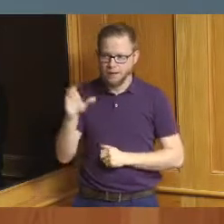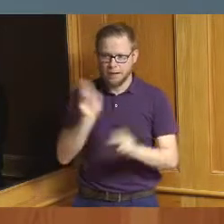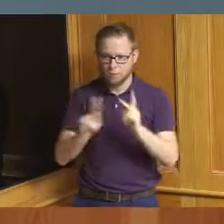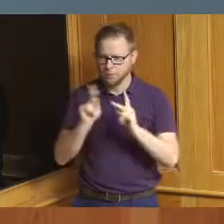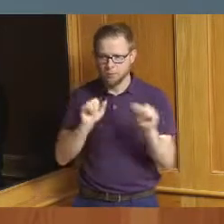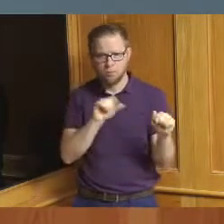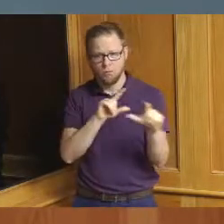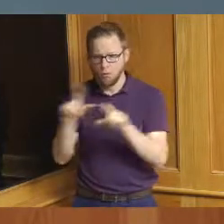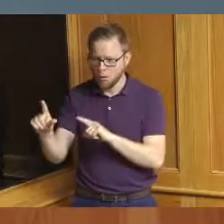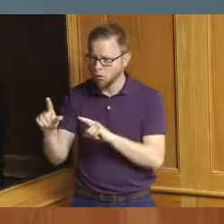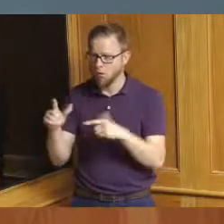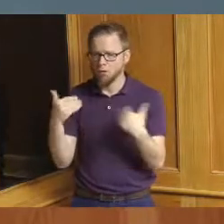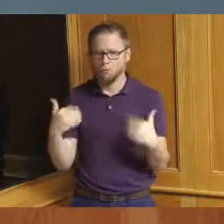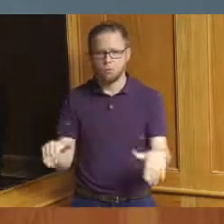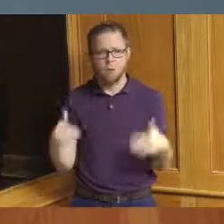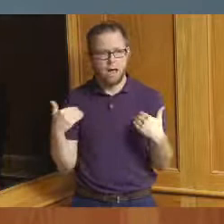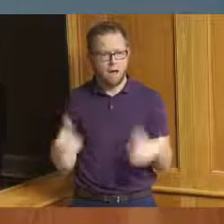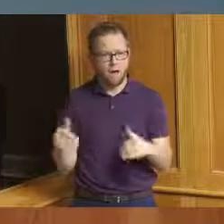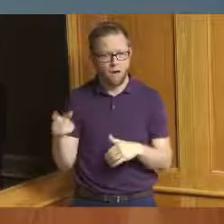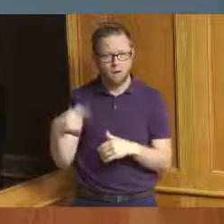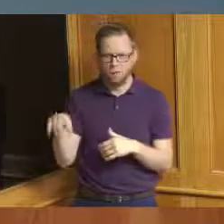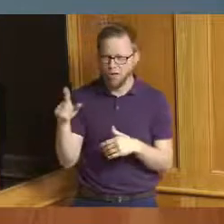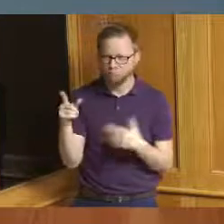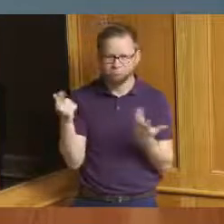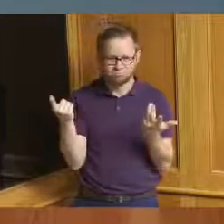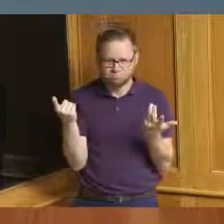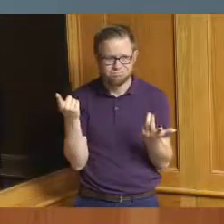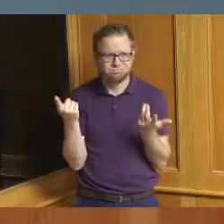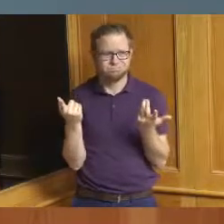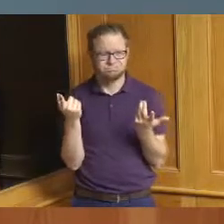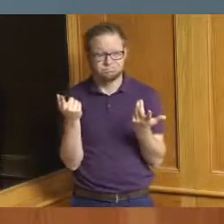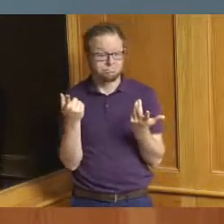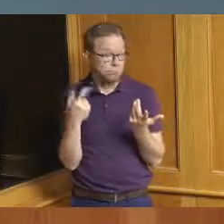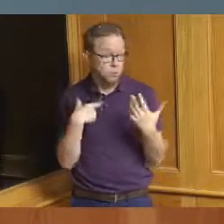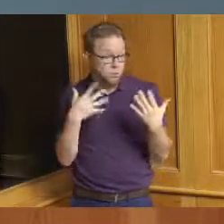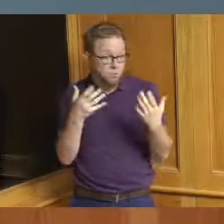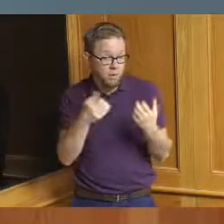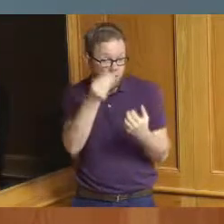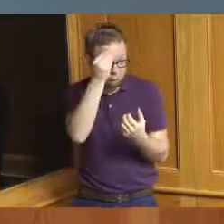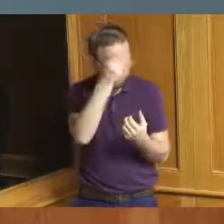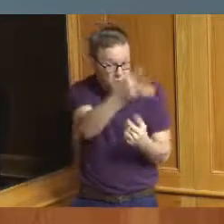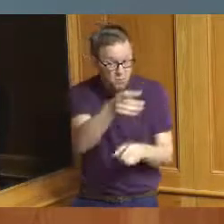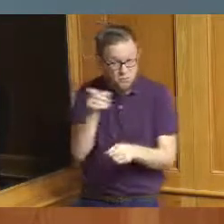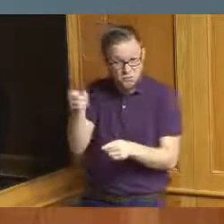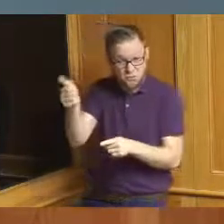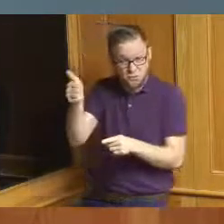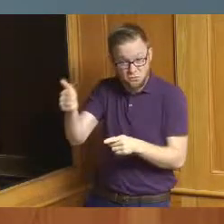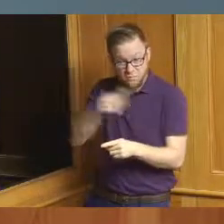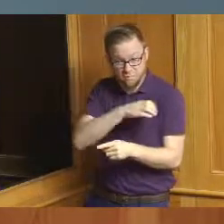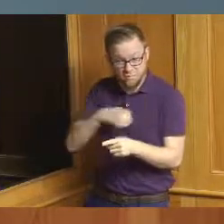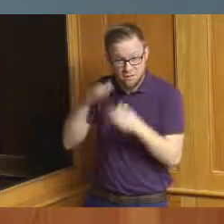they just don't understand and i want to say this publicly you are the Commissioner of health but